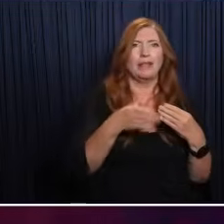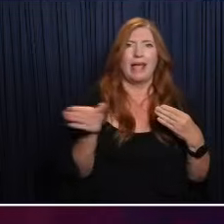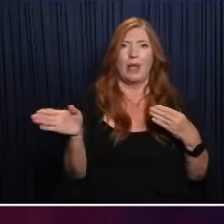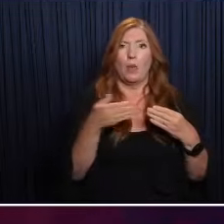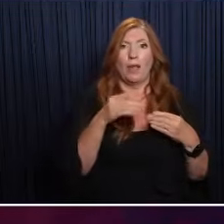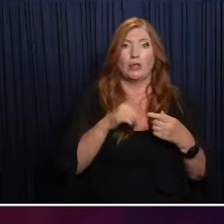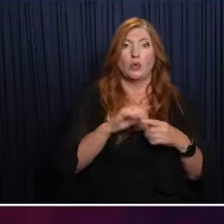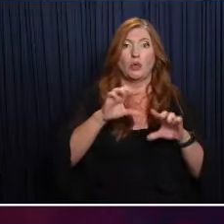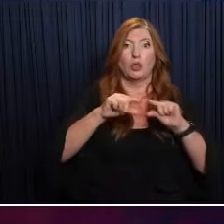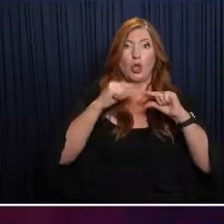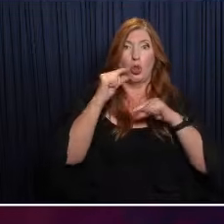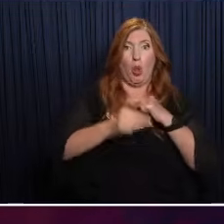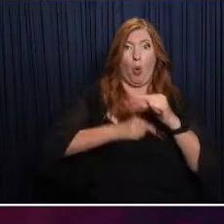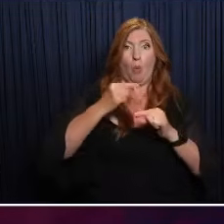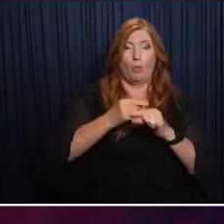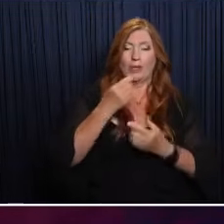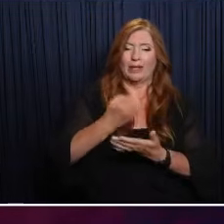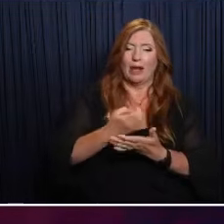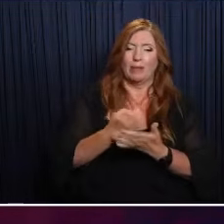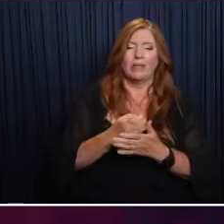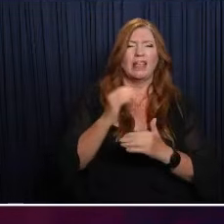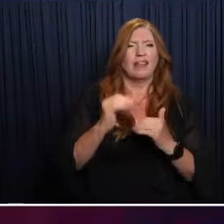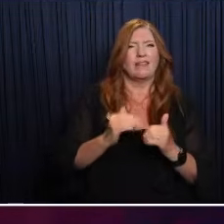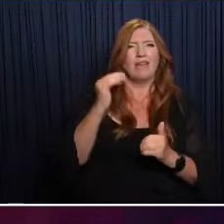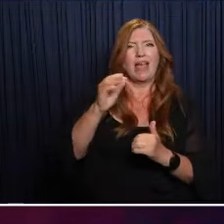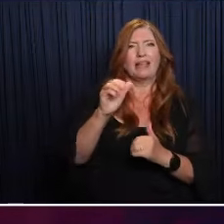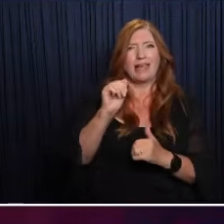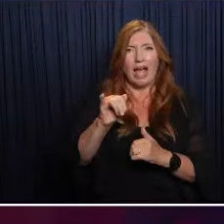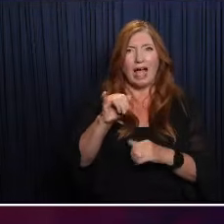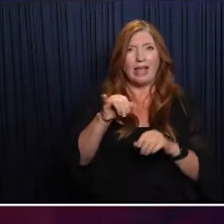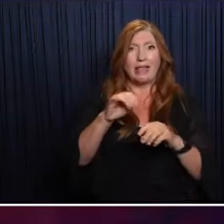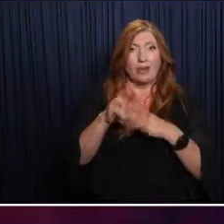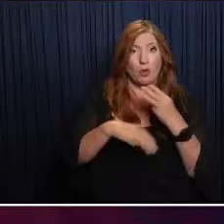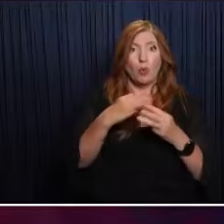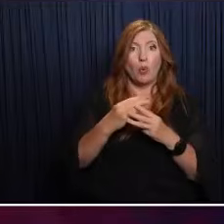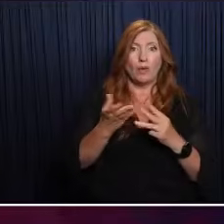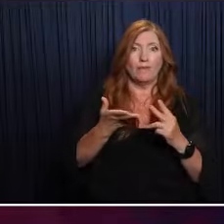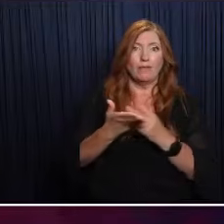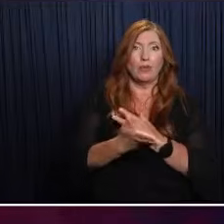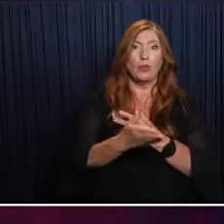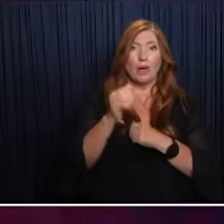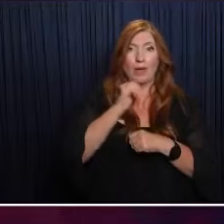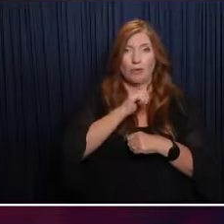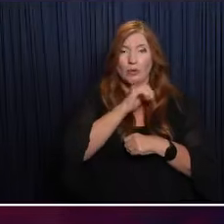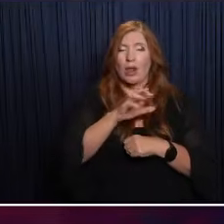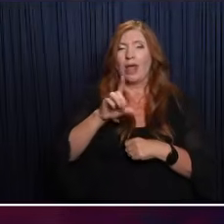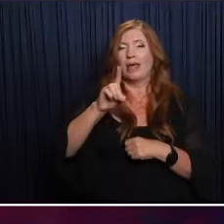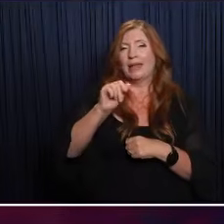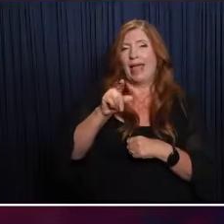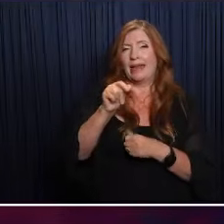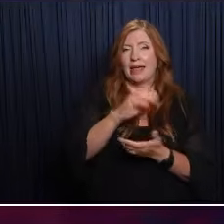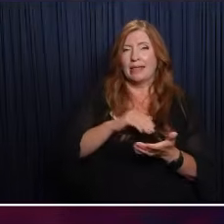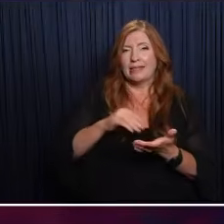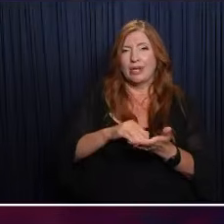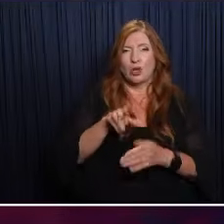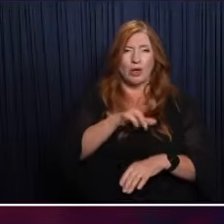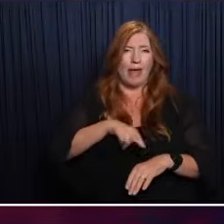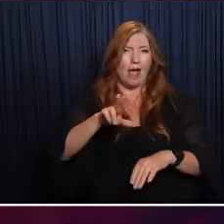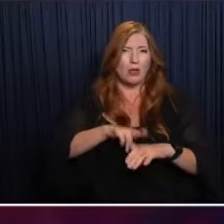SO MANY YEARS. WE ARE GATEWAY TO THE FWLOEBL